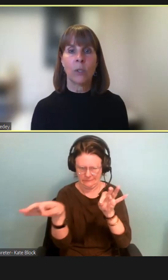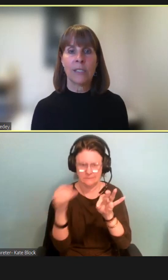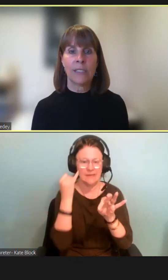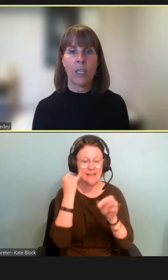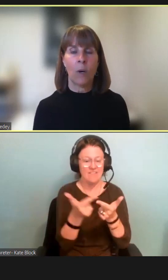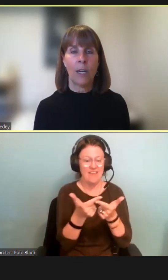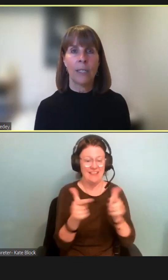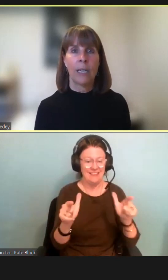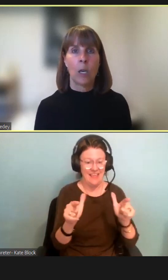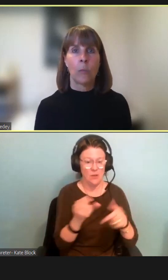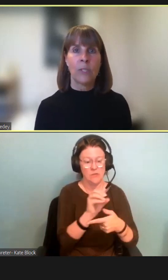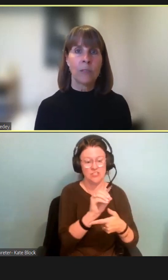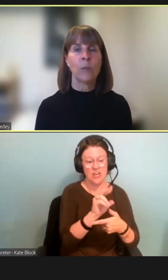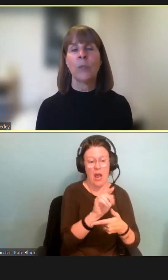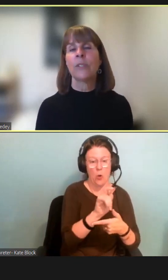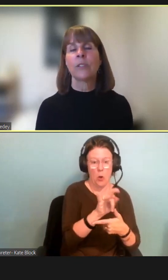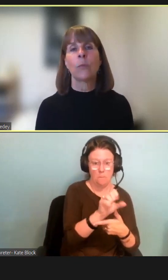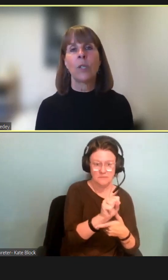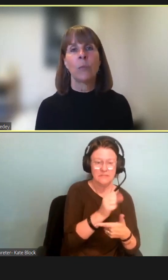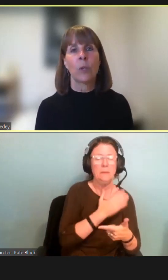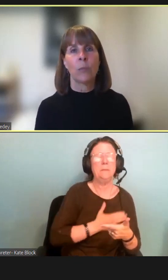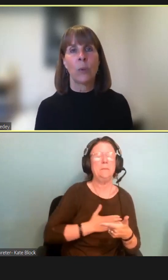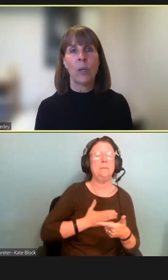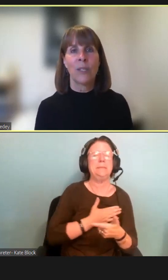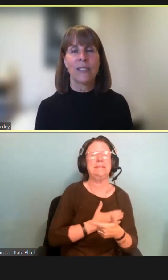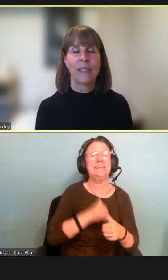Statewide please remember this one important point because I think that